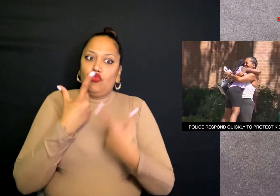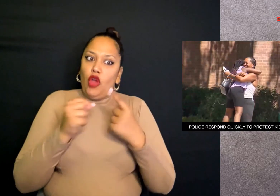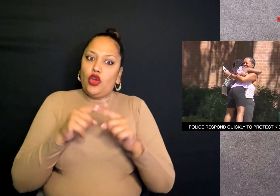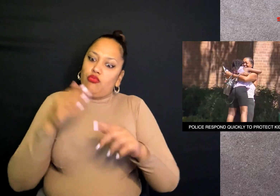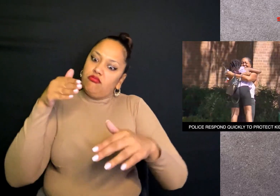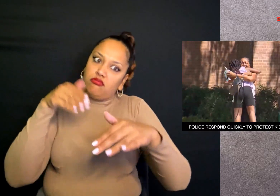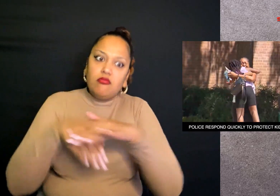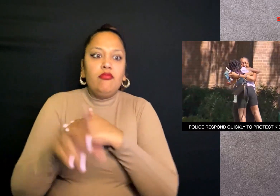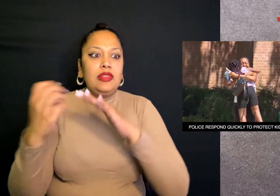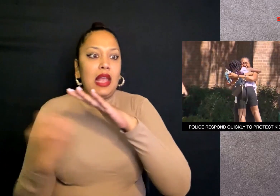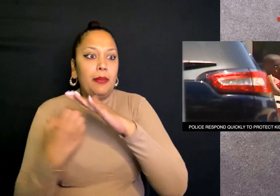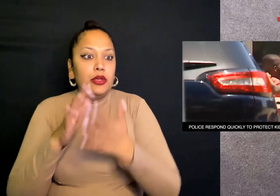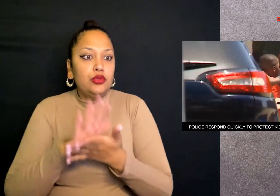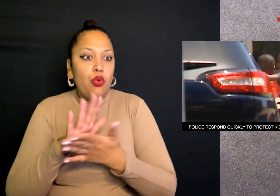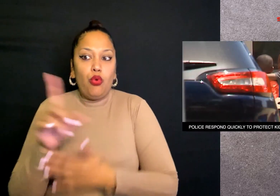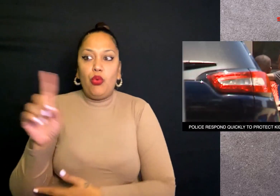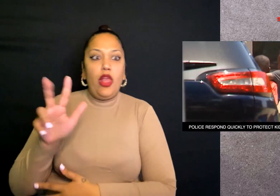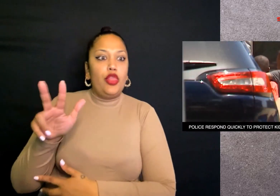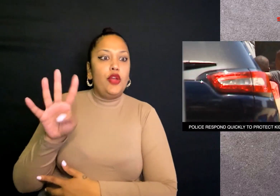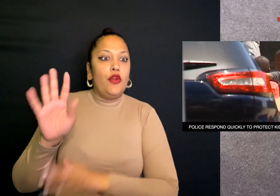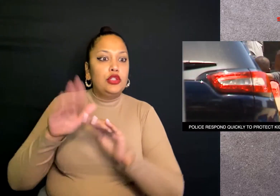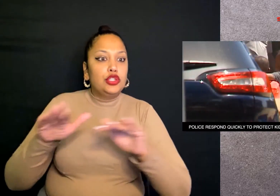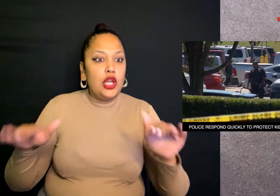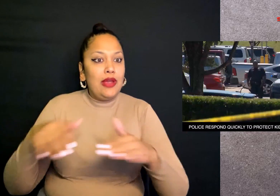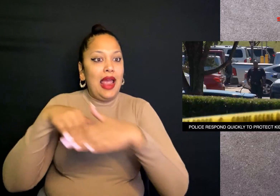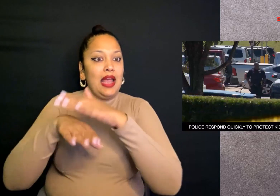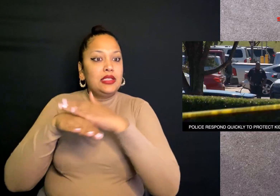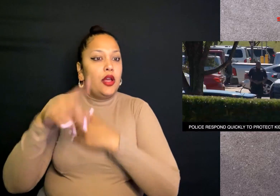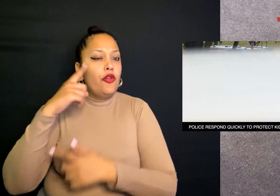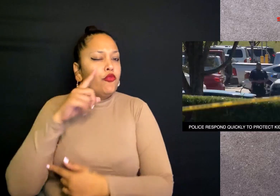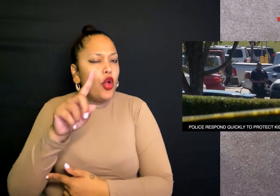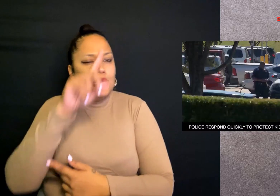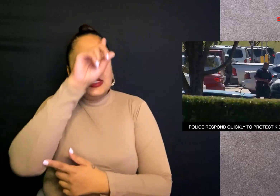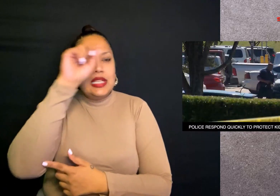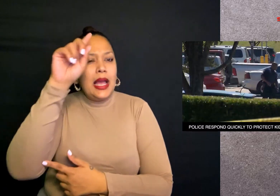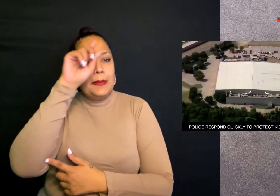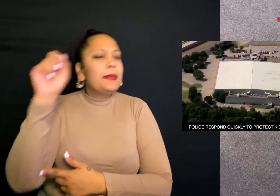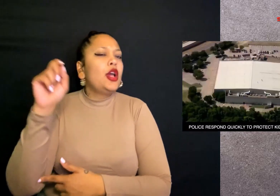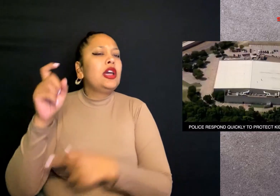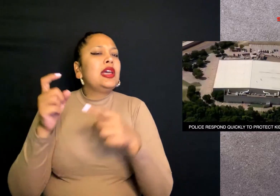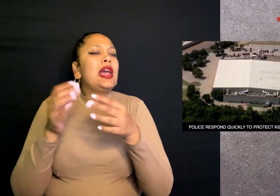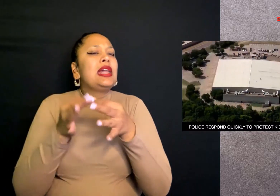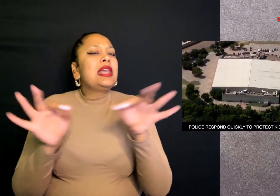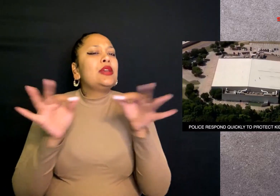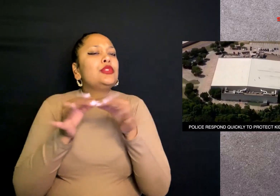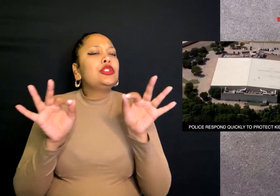police say he tried to enter an elementary school where 34 children were attending a